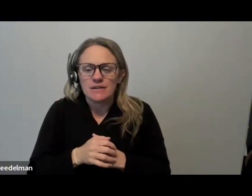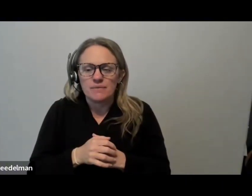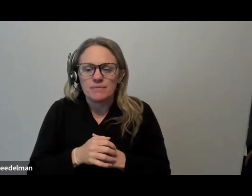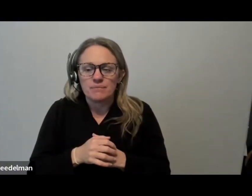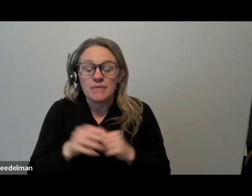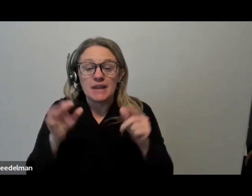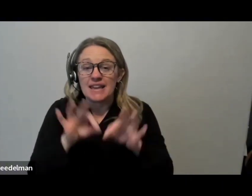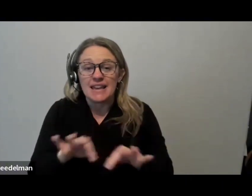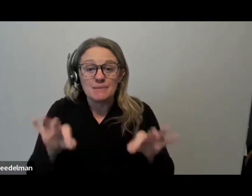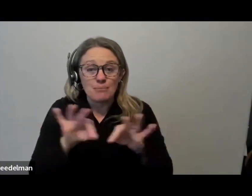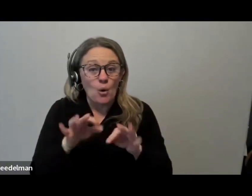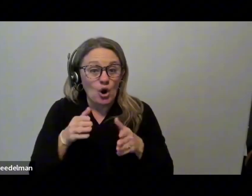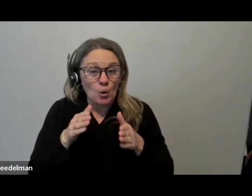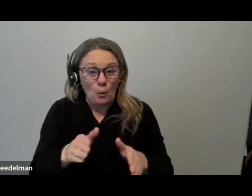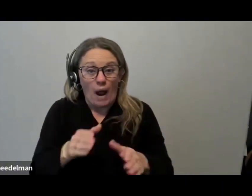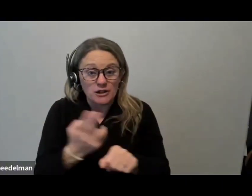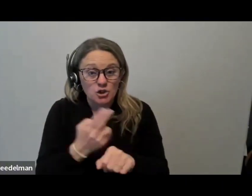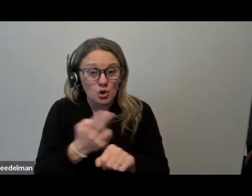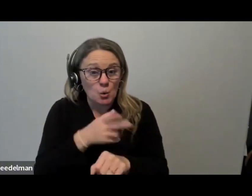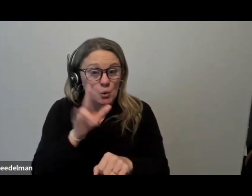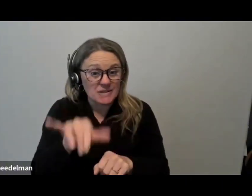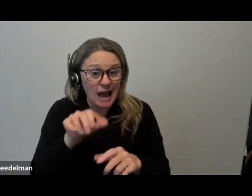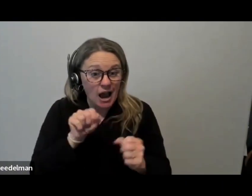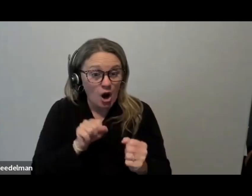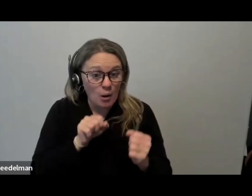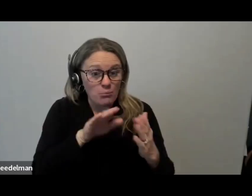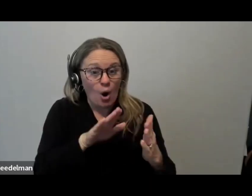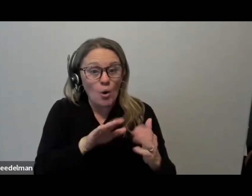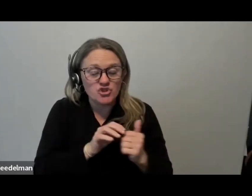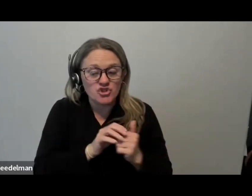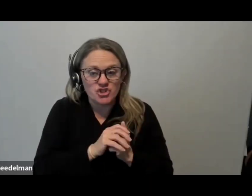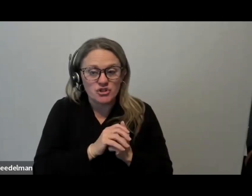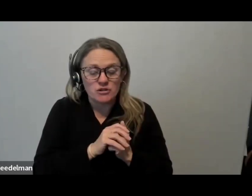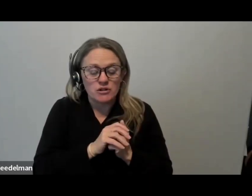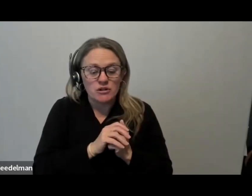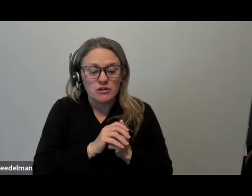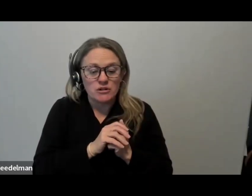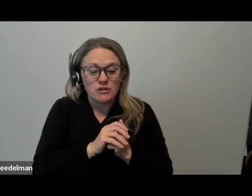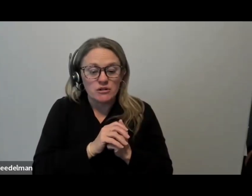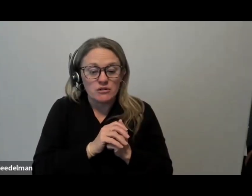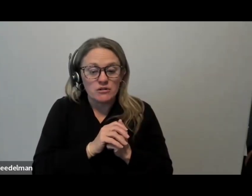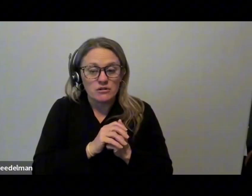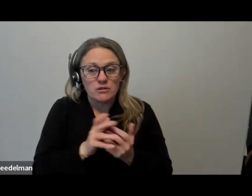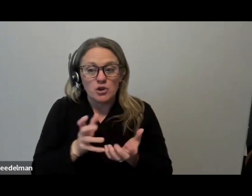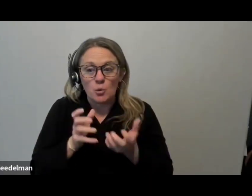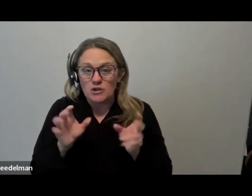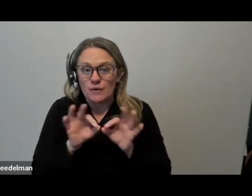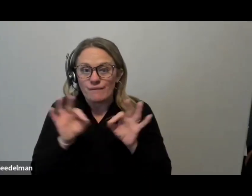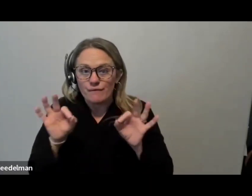that approach to frame recommendations and changes that are going to improve